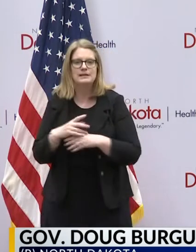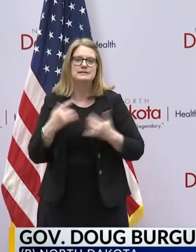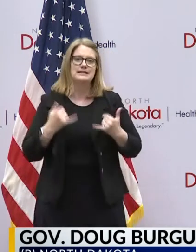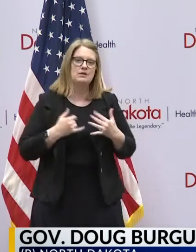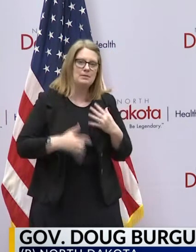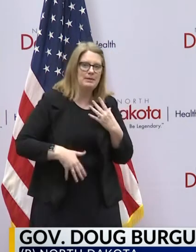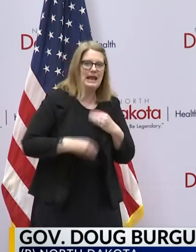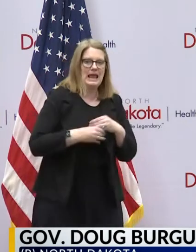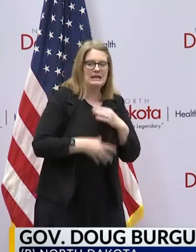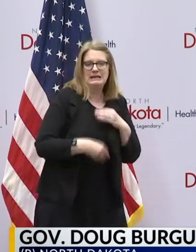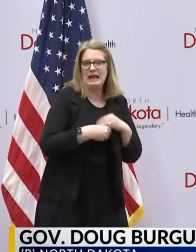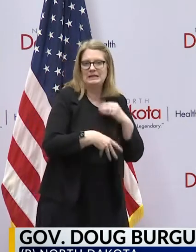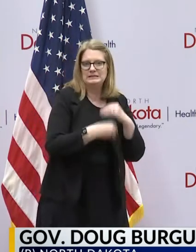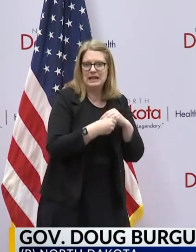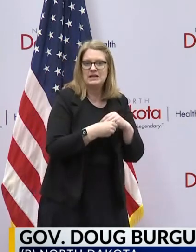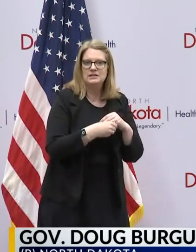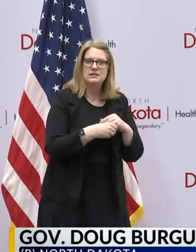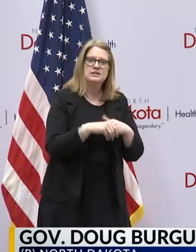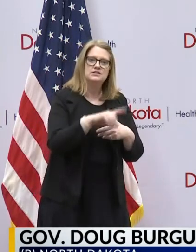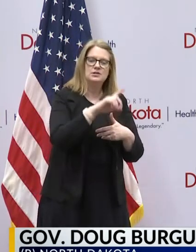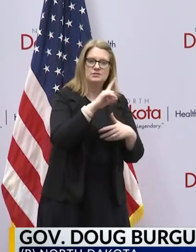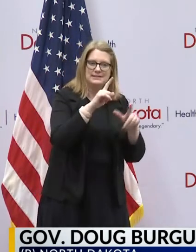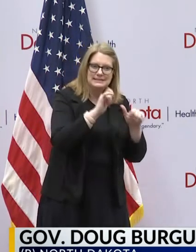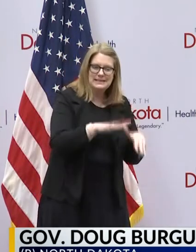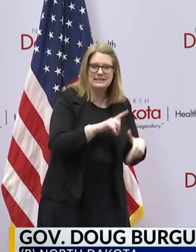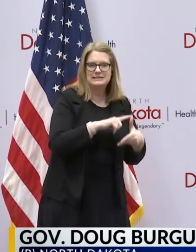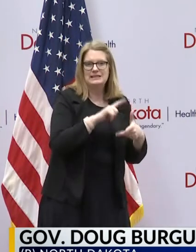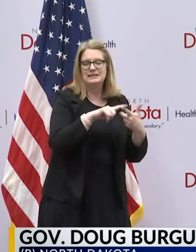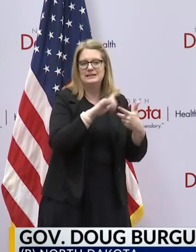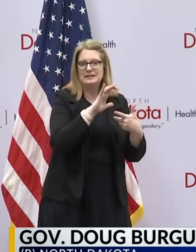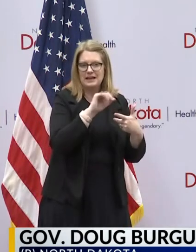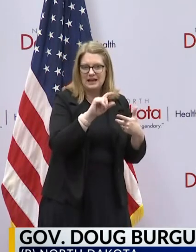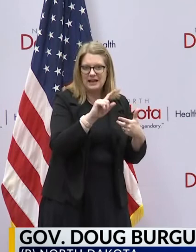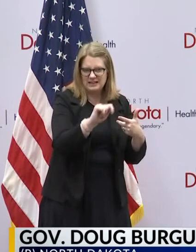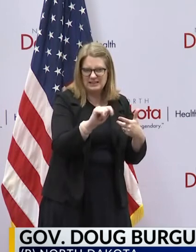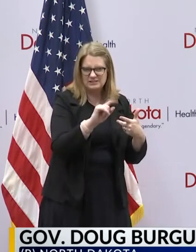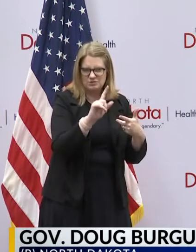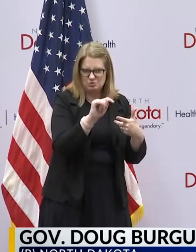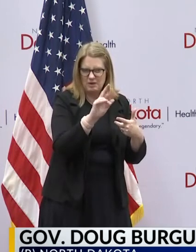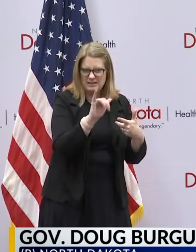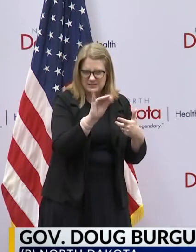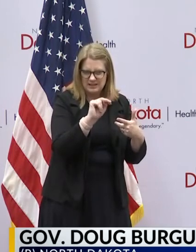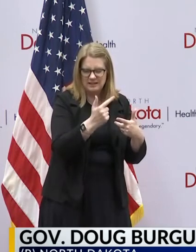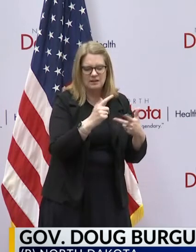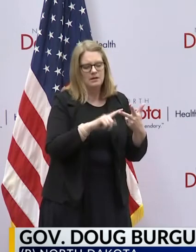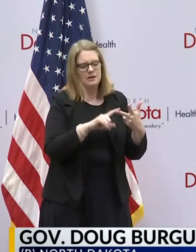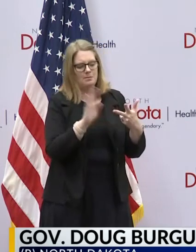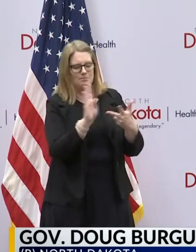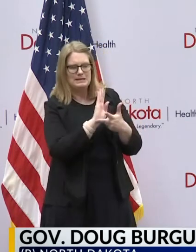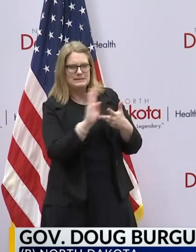US TO BOTH SAVE LIVES AND LIVELIHOODS BY SLOWING THE SPREAD, GIVING US TIME TO BUILD